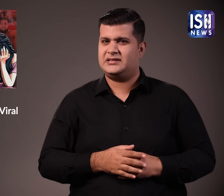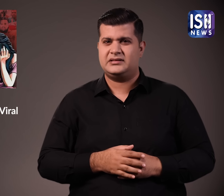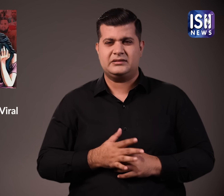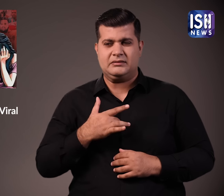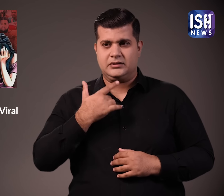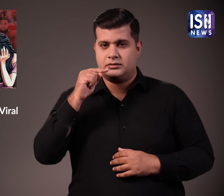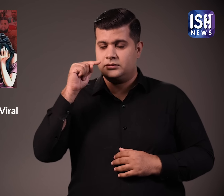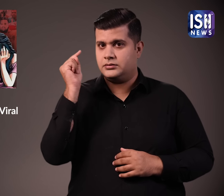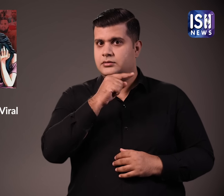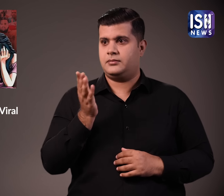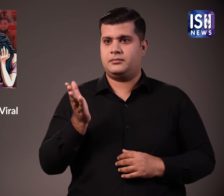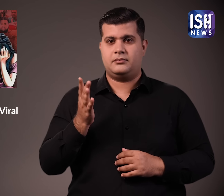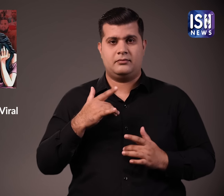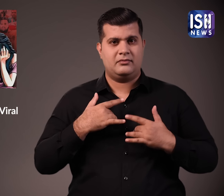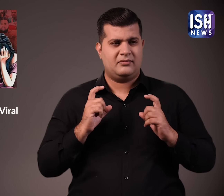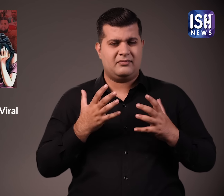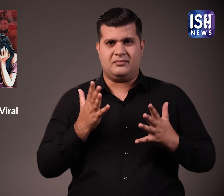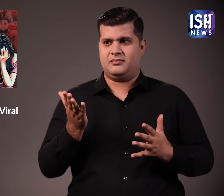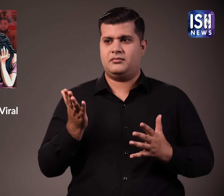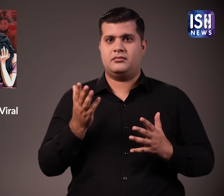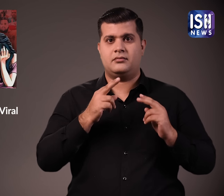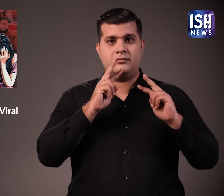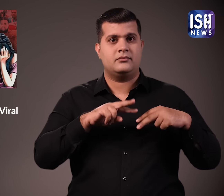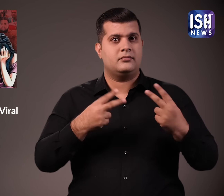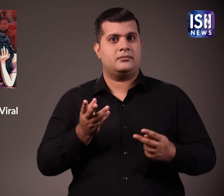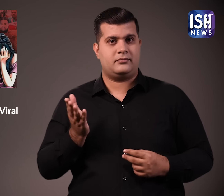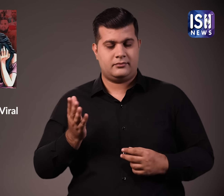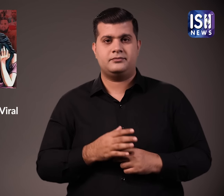It is such a shameful act."